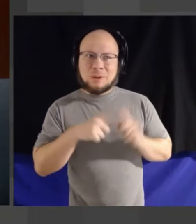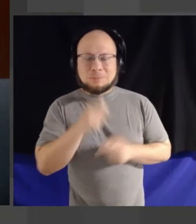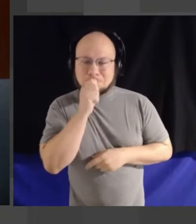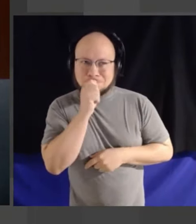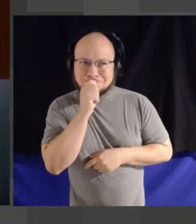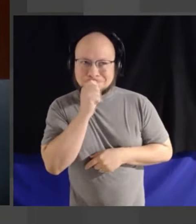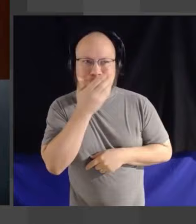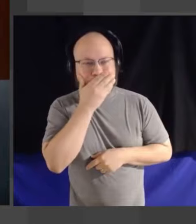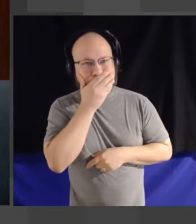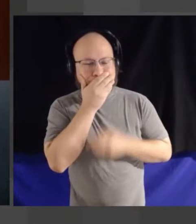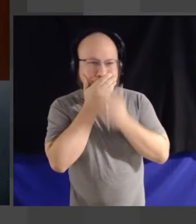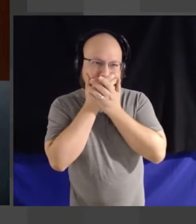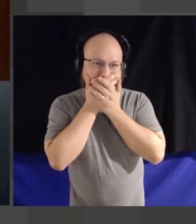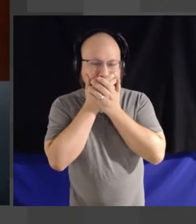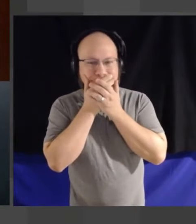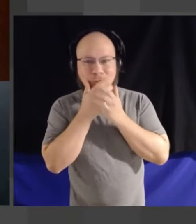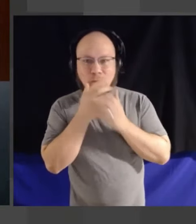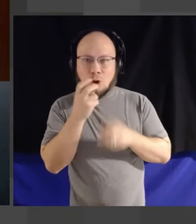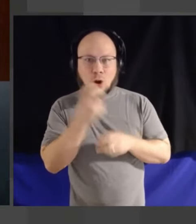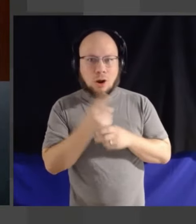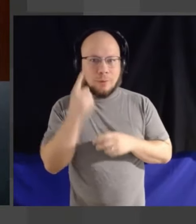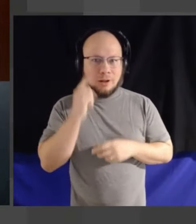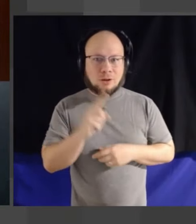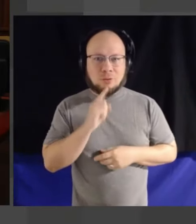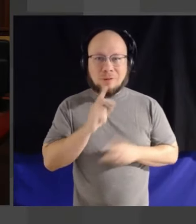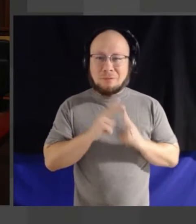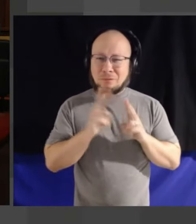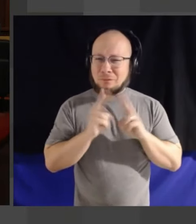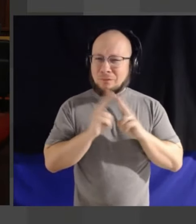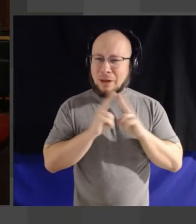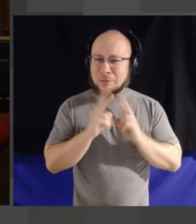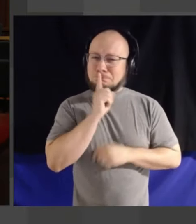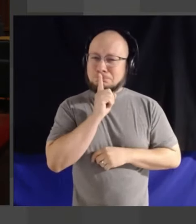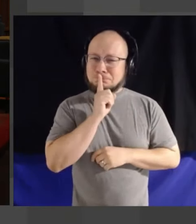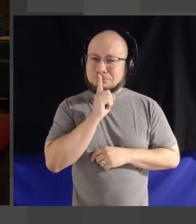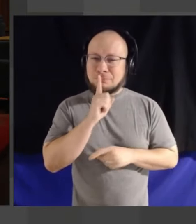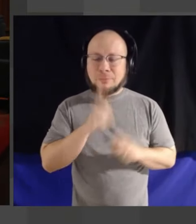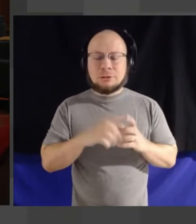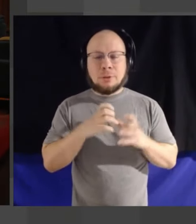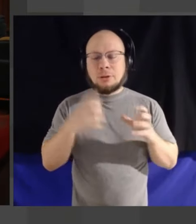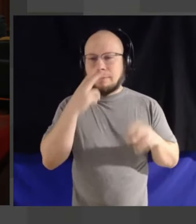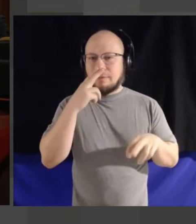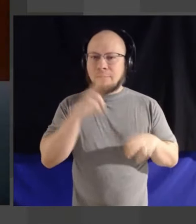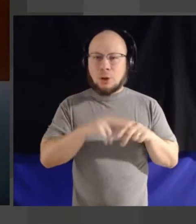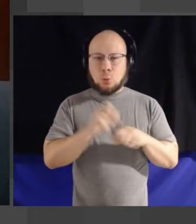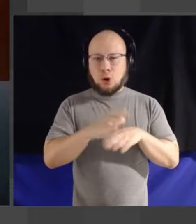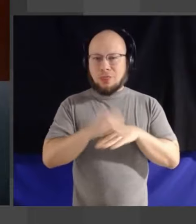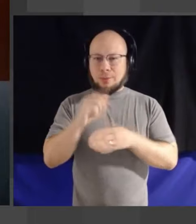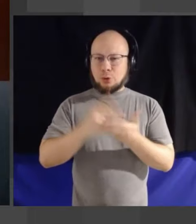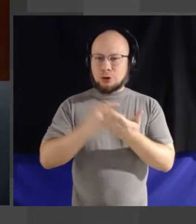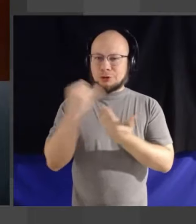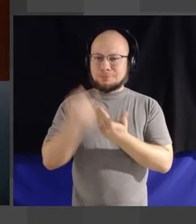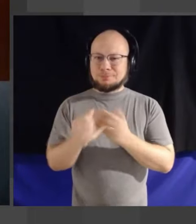AND IT WAS REALLY HARD SECRET TO KEEP EVEN IN THE STUDIO BECAUSE